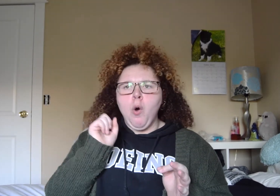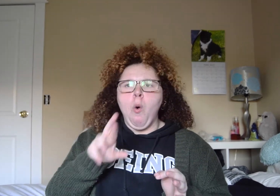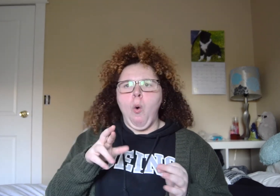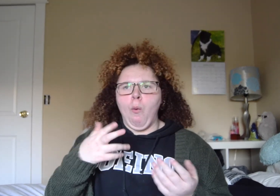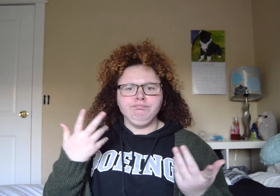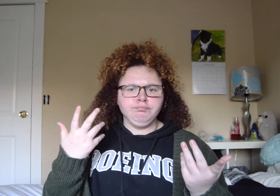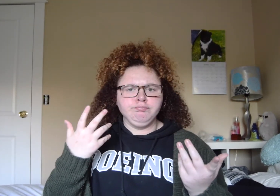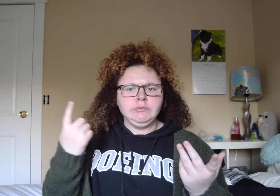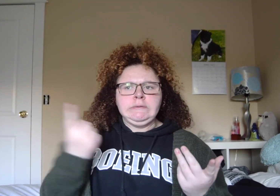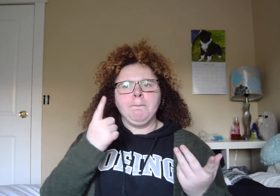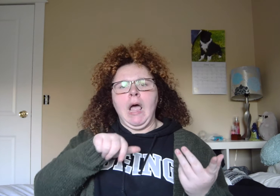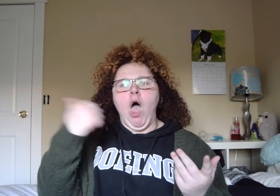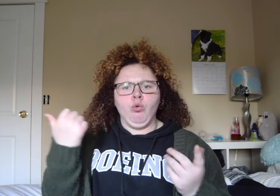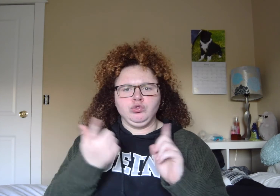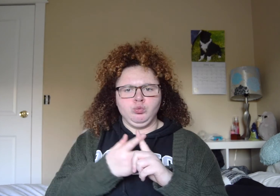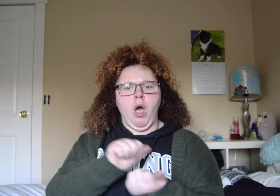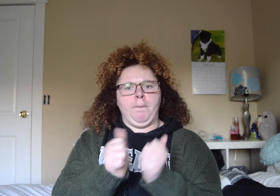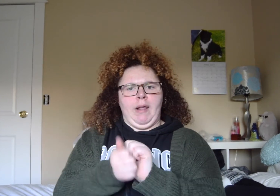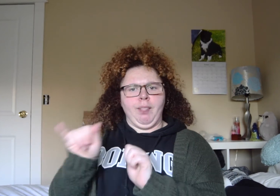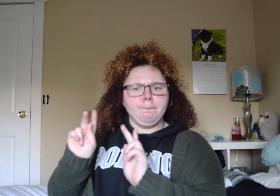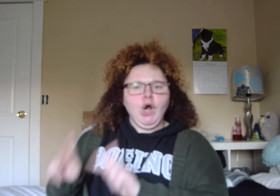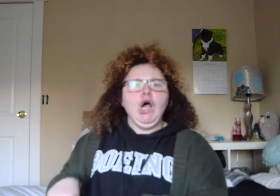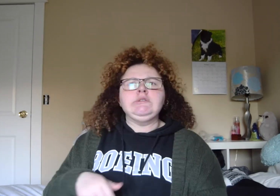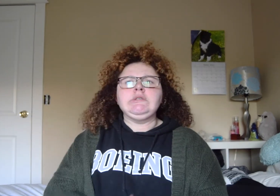Or something else to accommodate that person